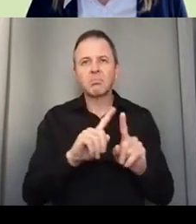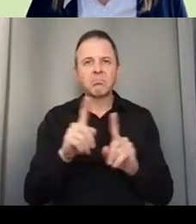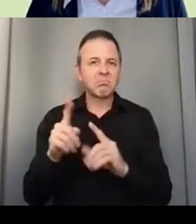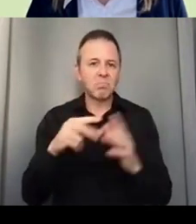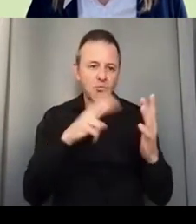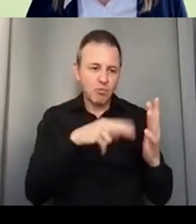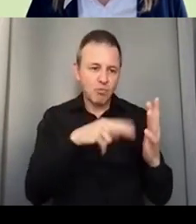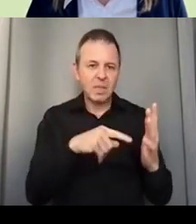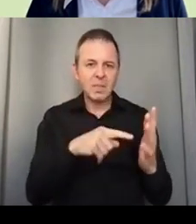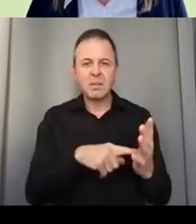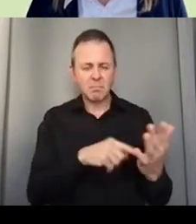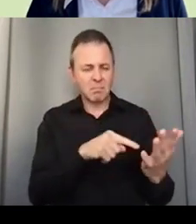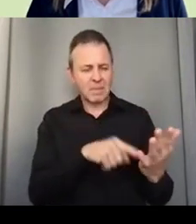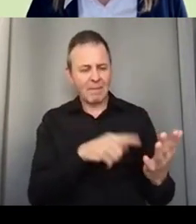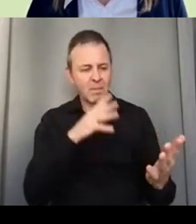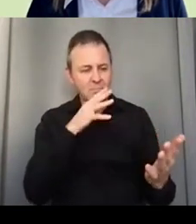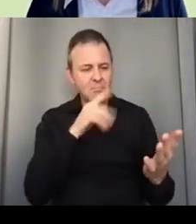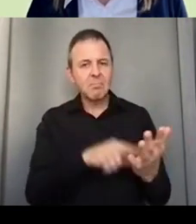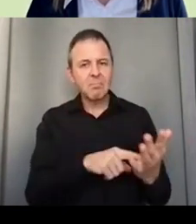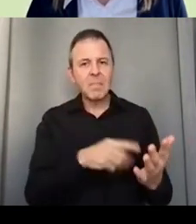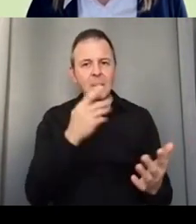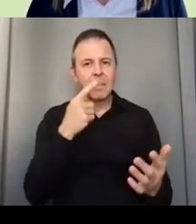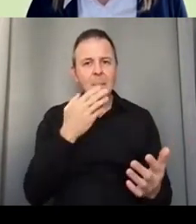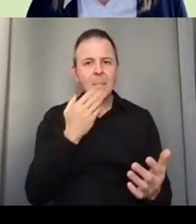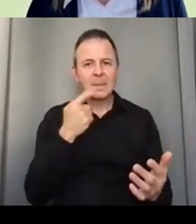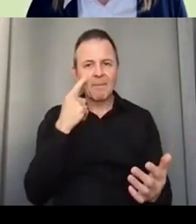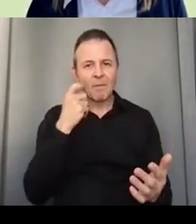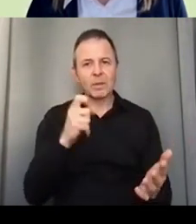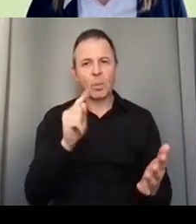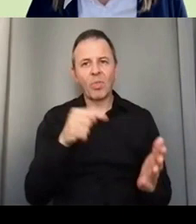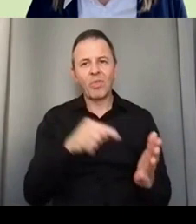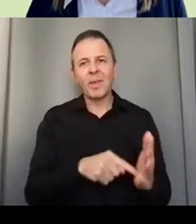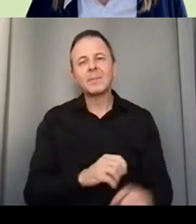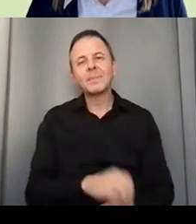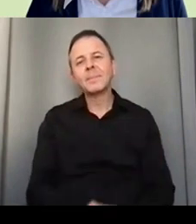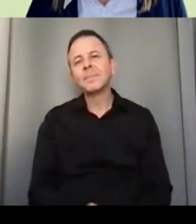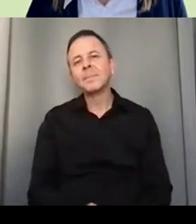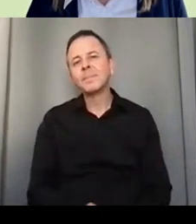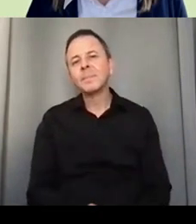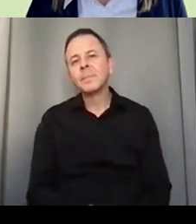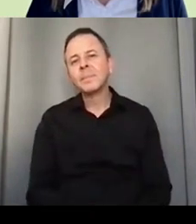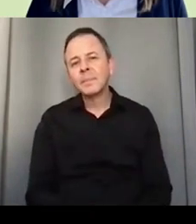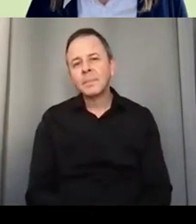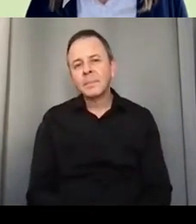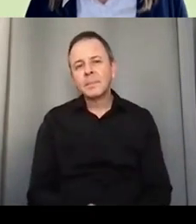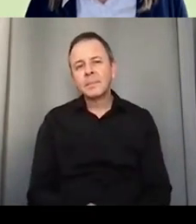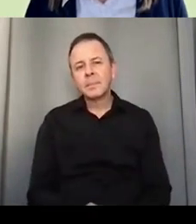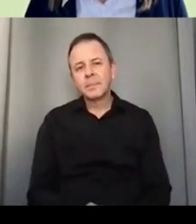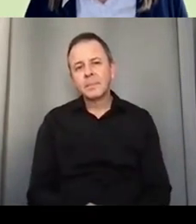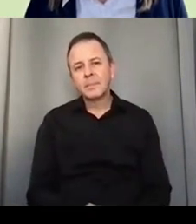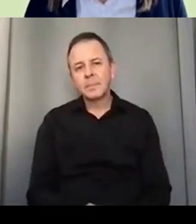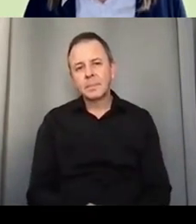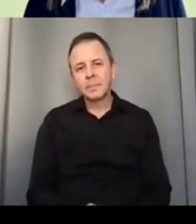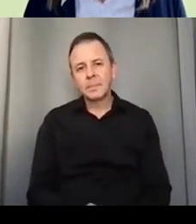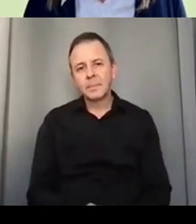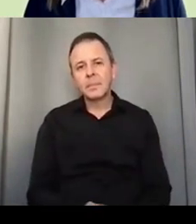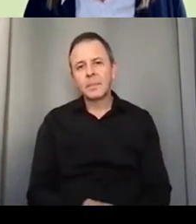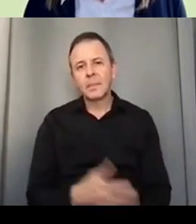documents etc find out okay so points of contact for the